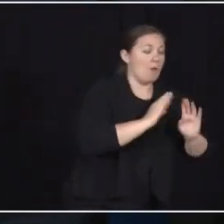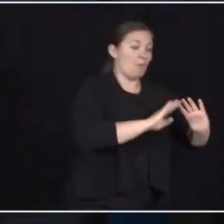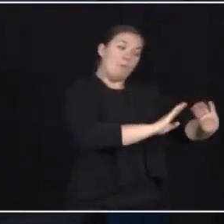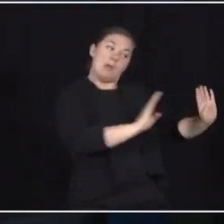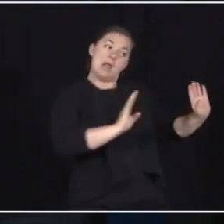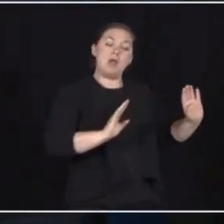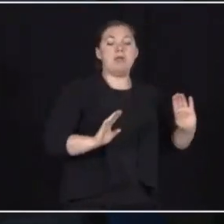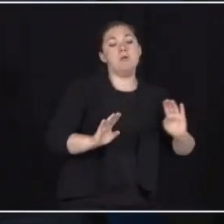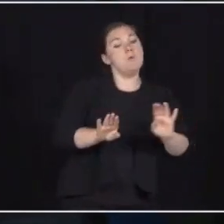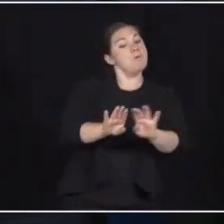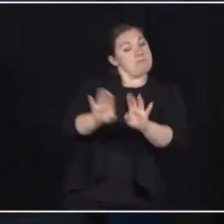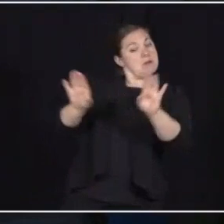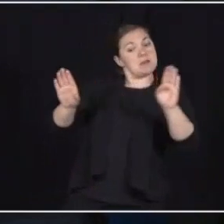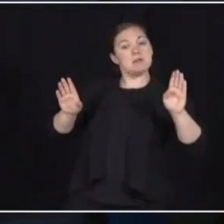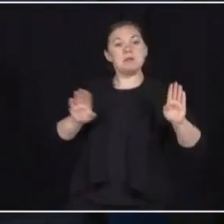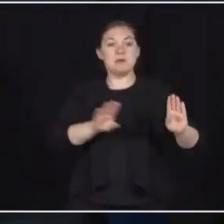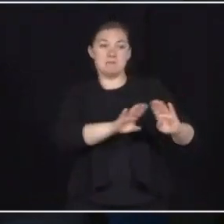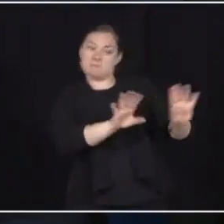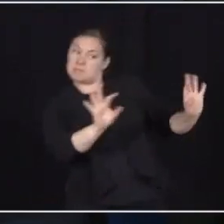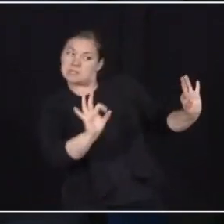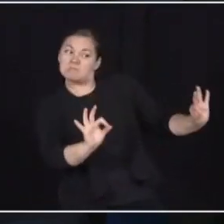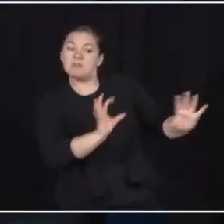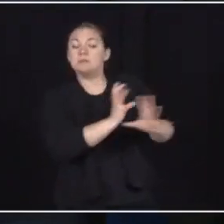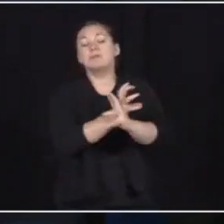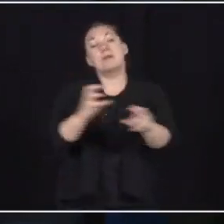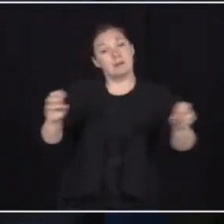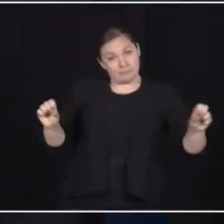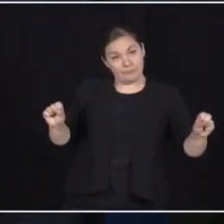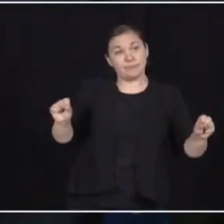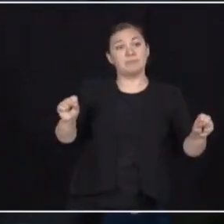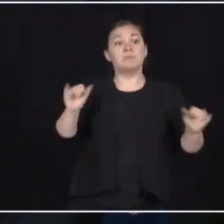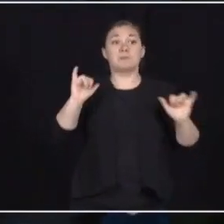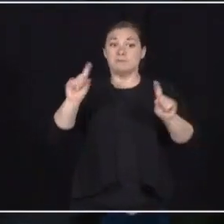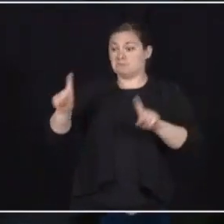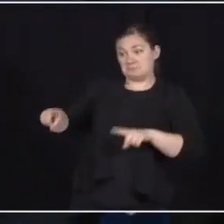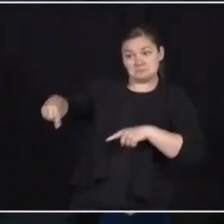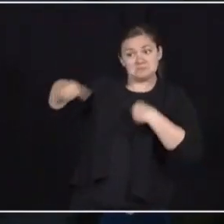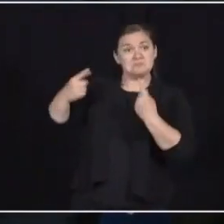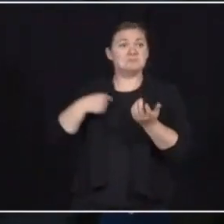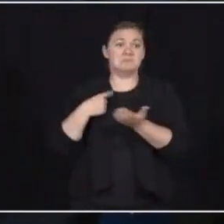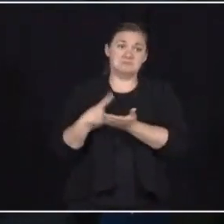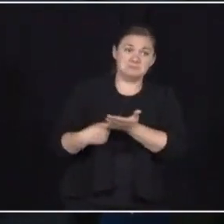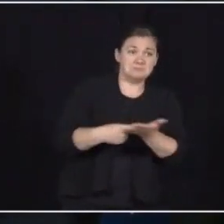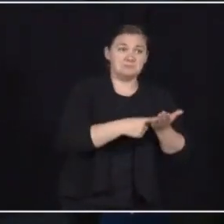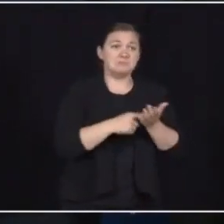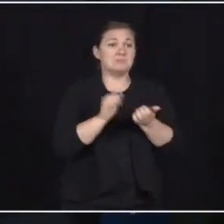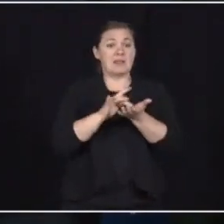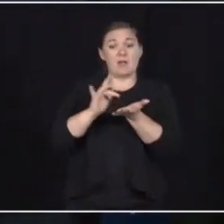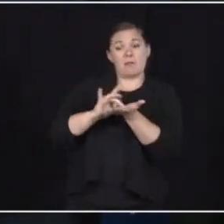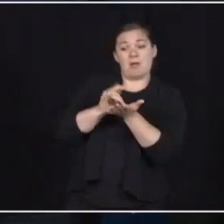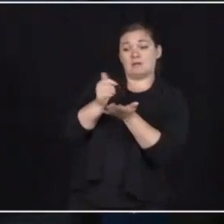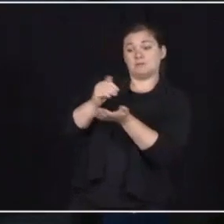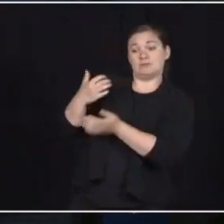terrible especially with the weather getting nicer to have to go backwards and close things up again. We don't want to do that.